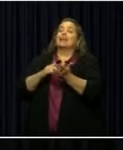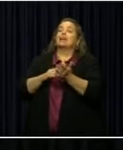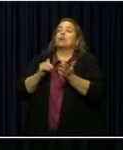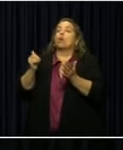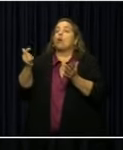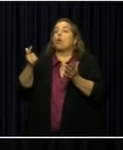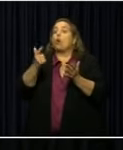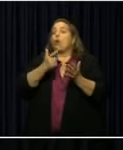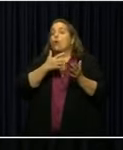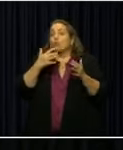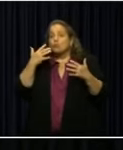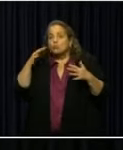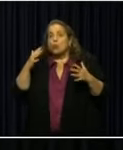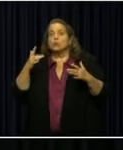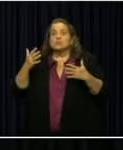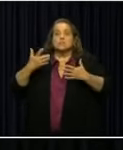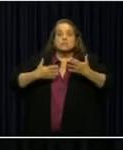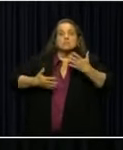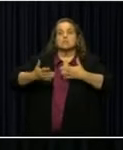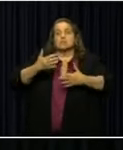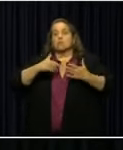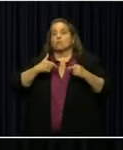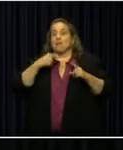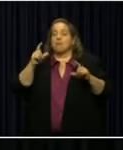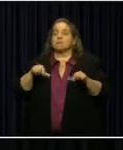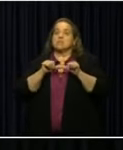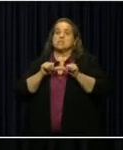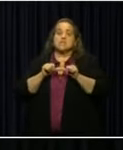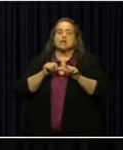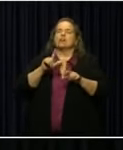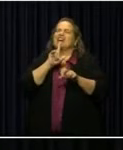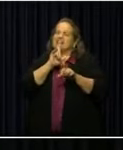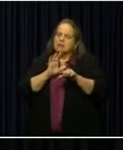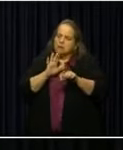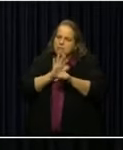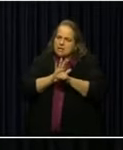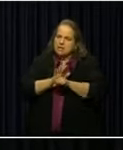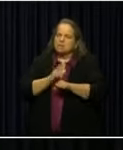KNOW WHEN TO SEEK CARE. YOU ALL HAVE BEEN CHAMPS IN THIS.